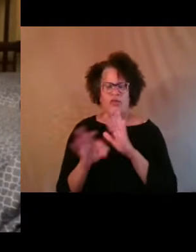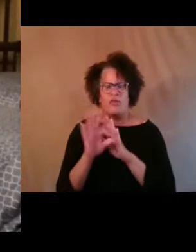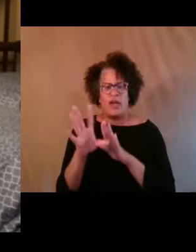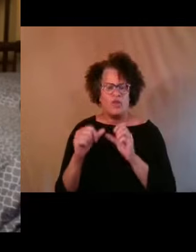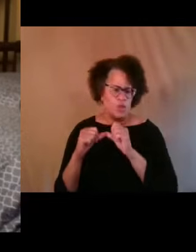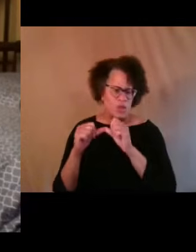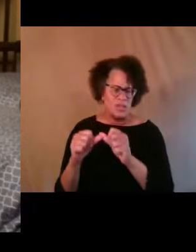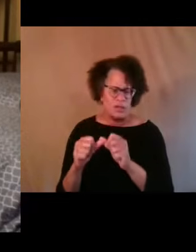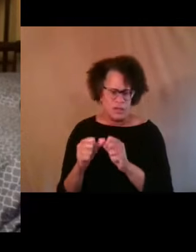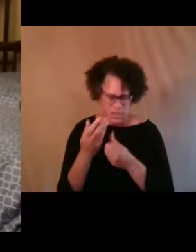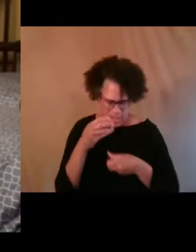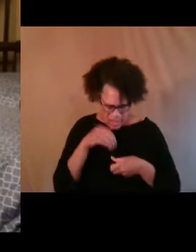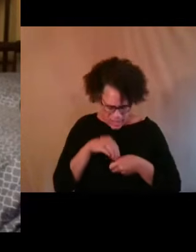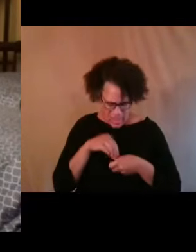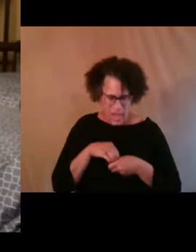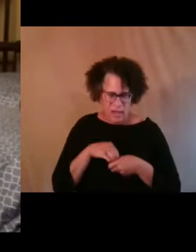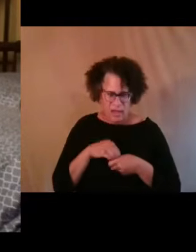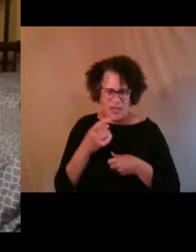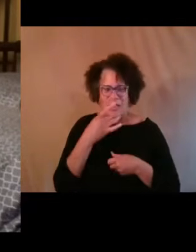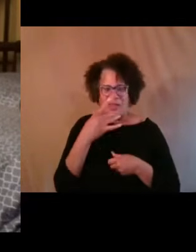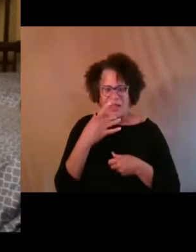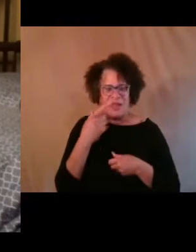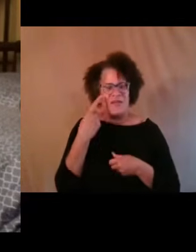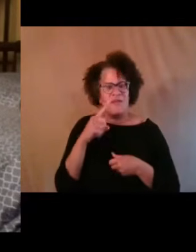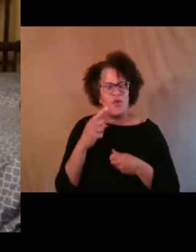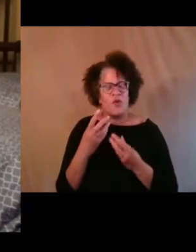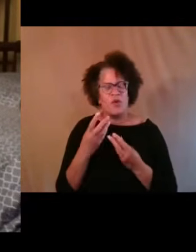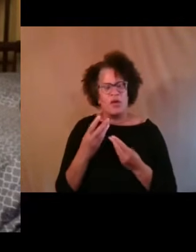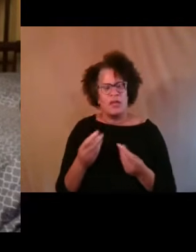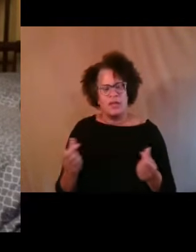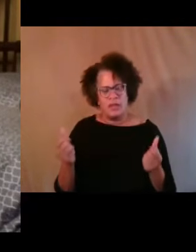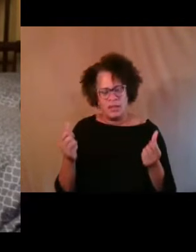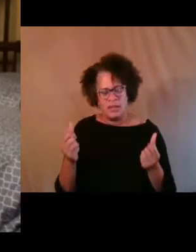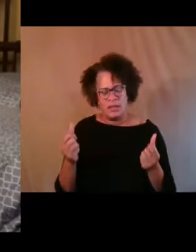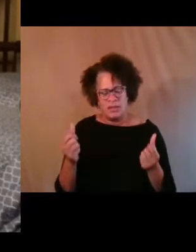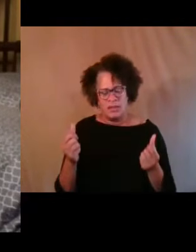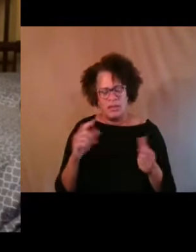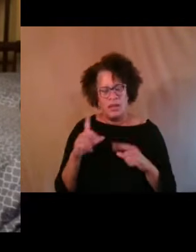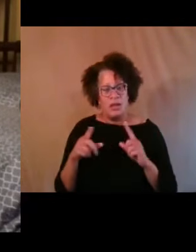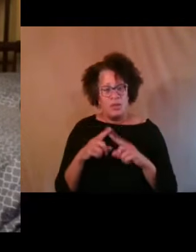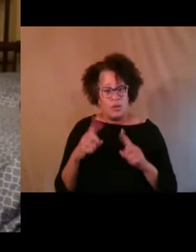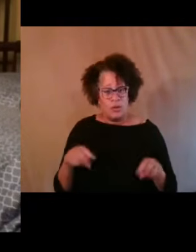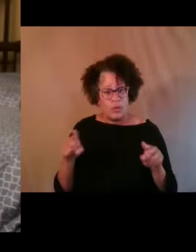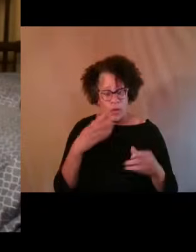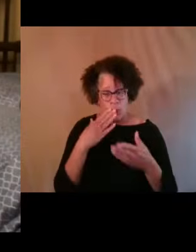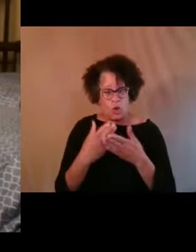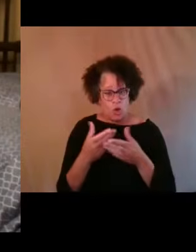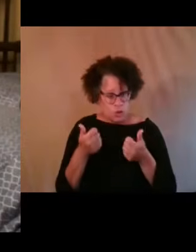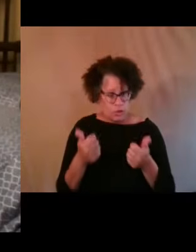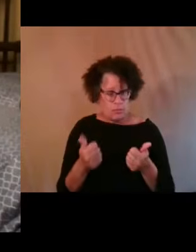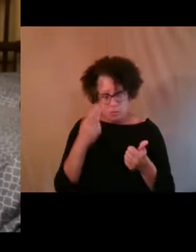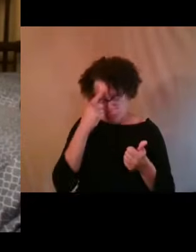And that's actually the light of healing that when we are in good shape as organizers,